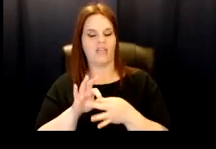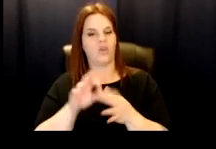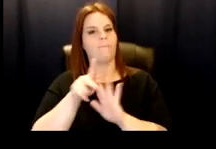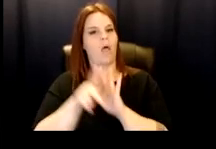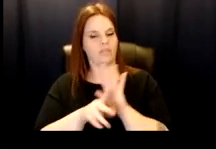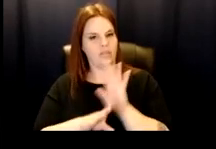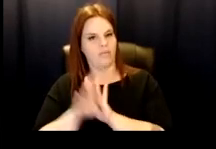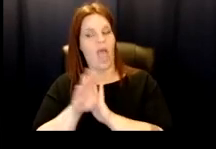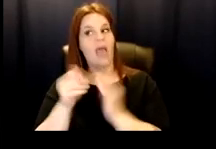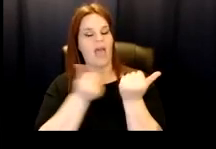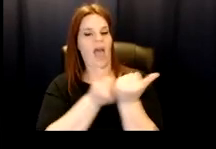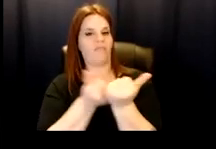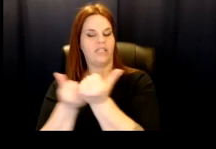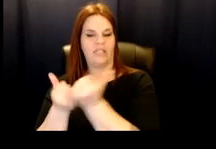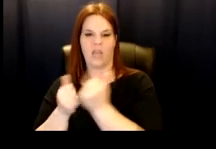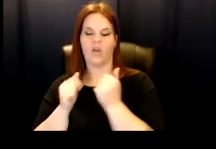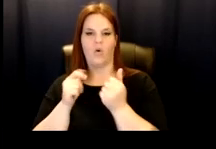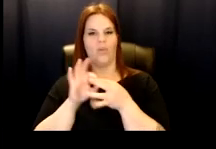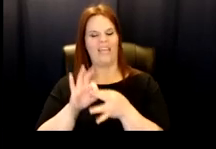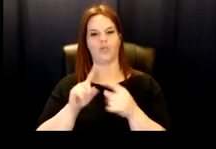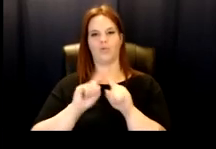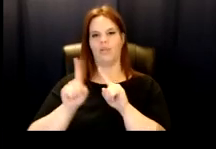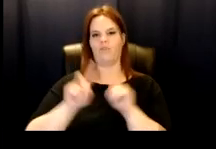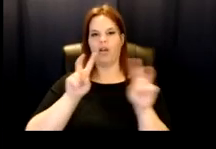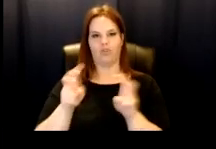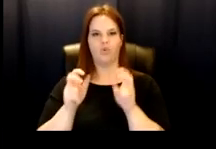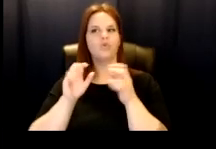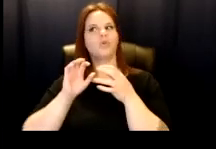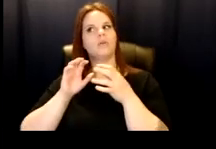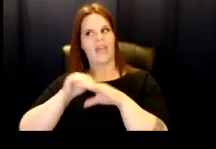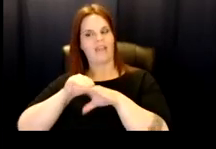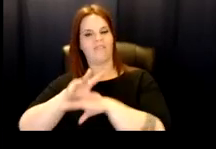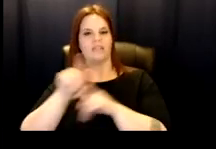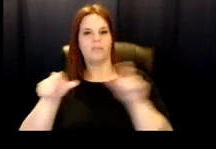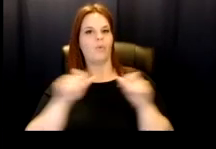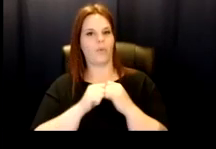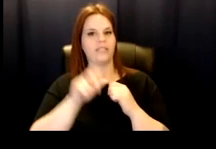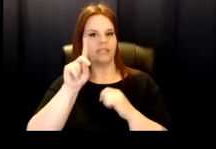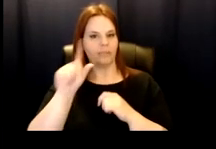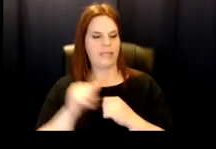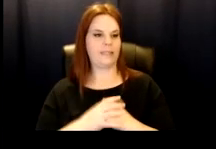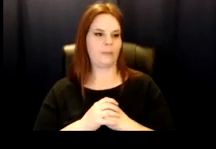across a number of issues affecting people with disabilities. Next slide.